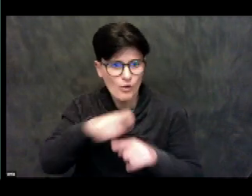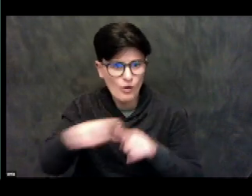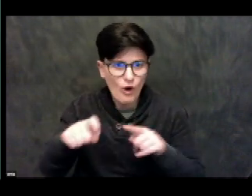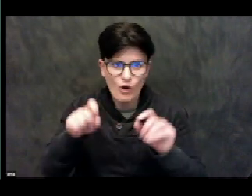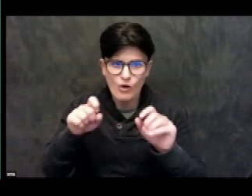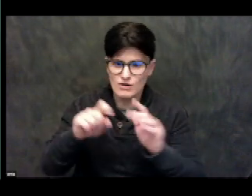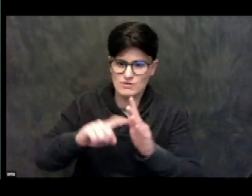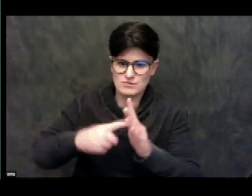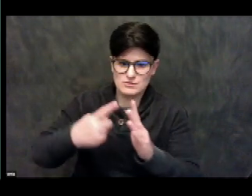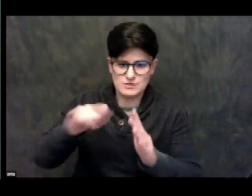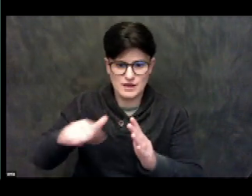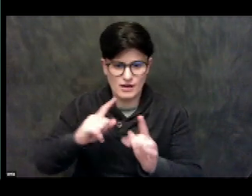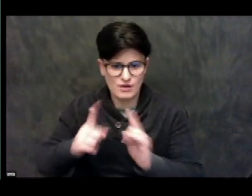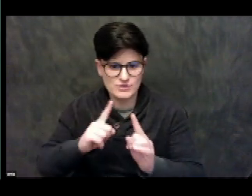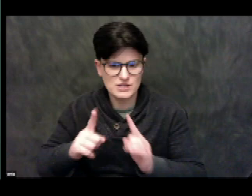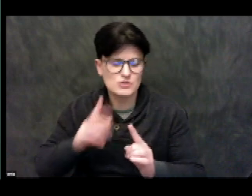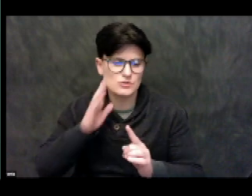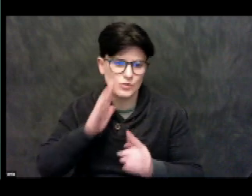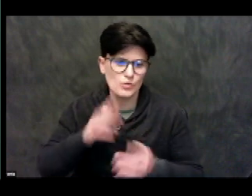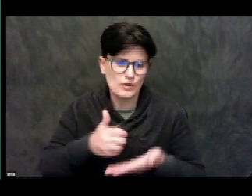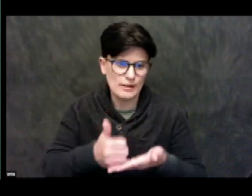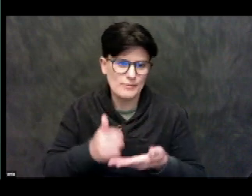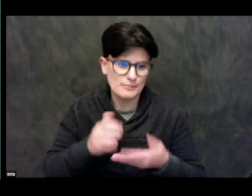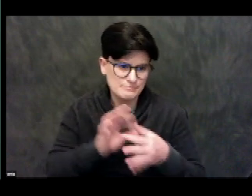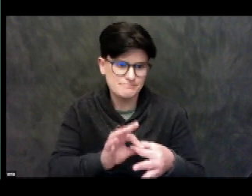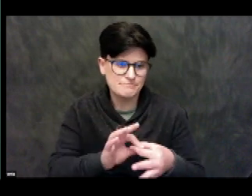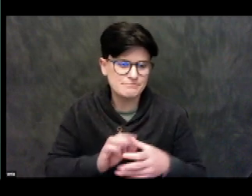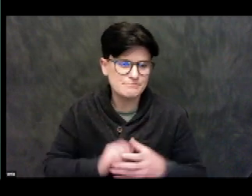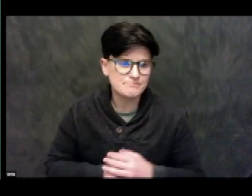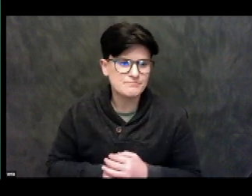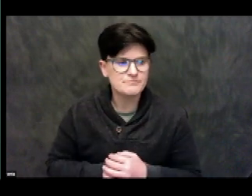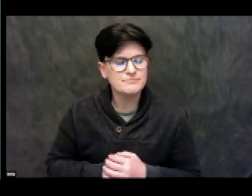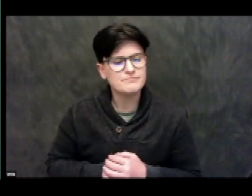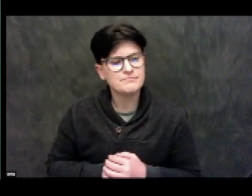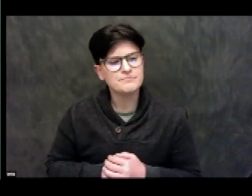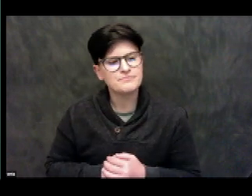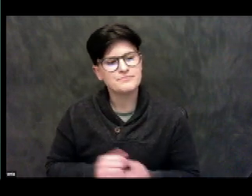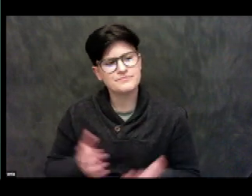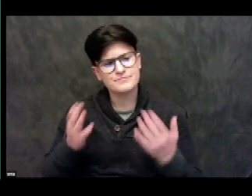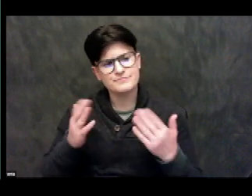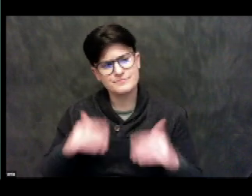Next slide, there's some qualitative studies